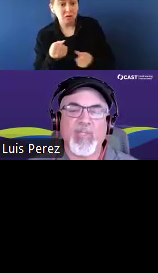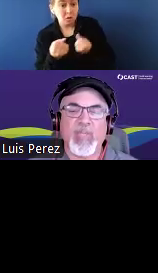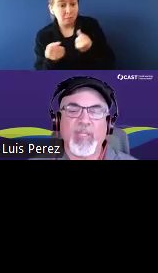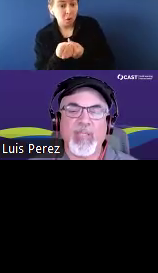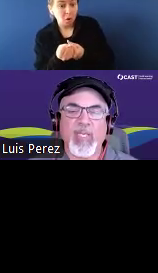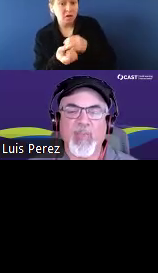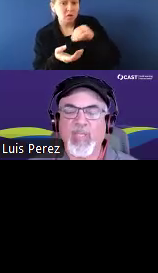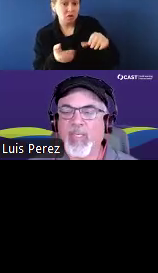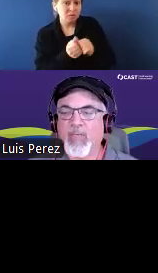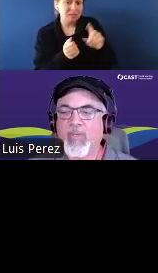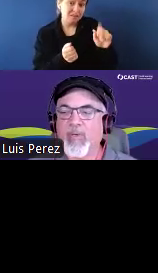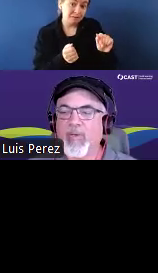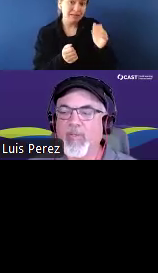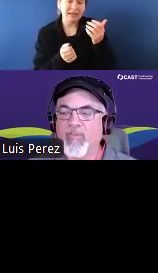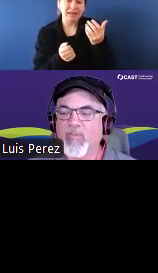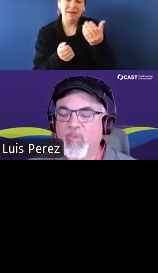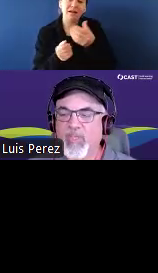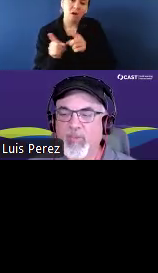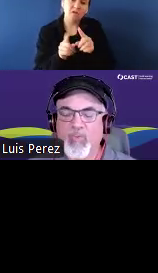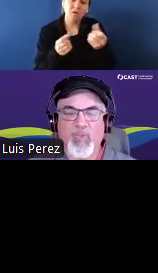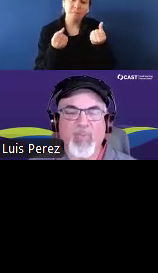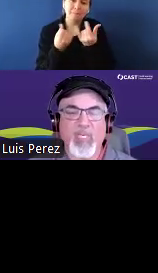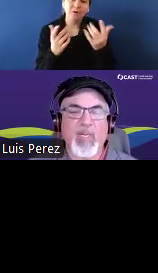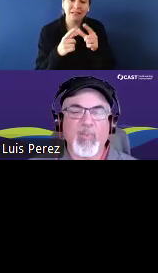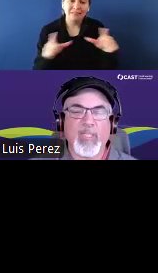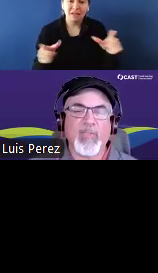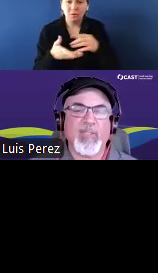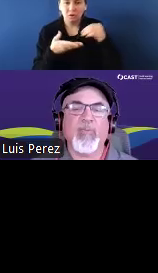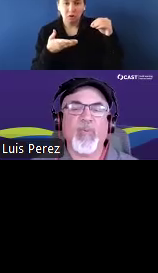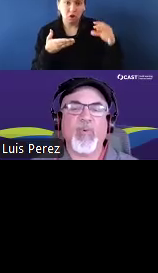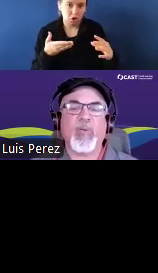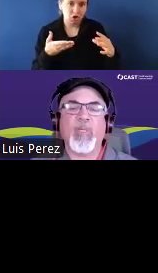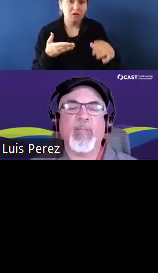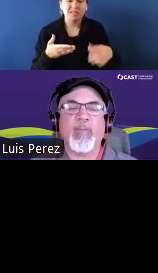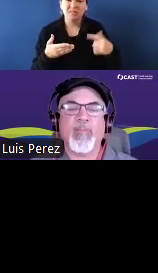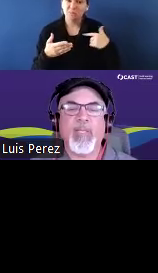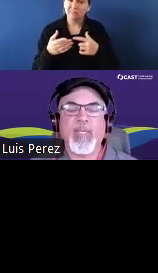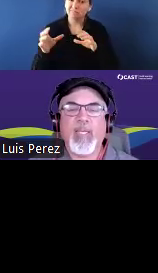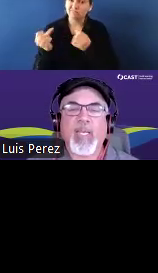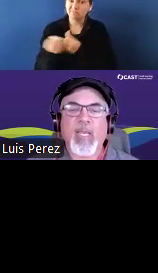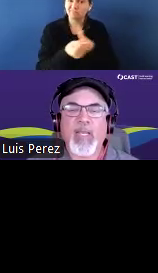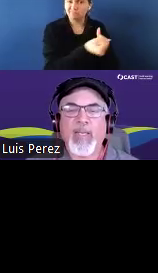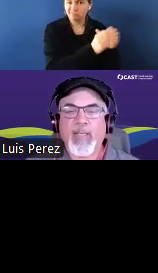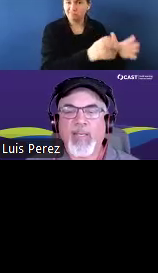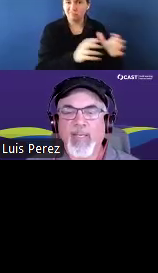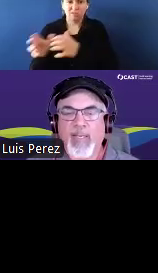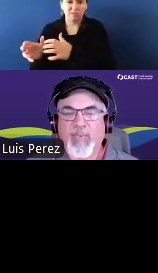disabilities and multilingual learners, which are two of the big populations that we work with. And